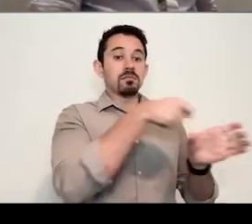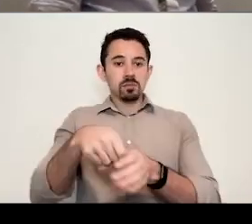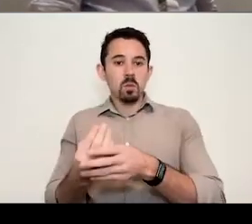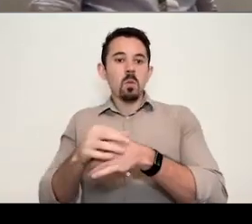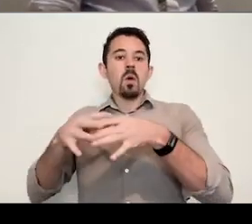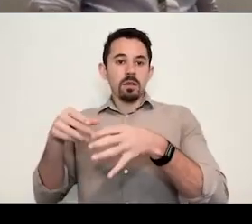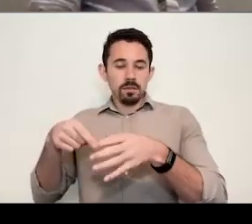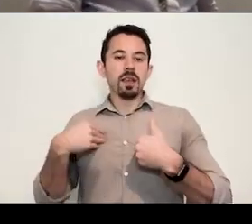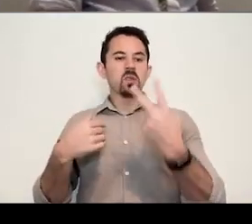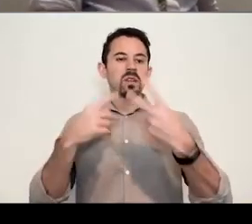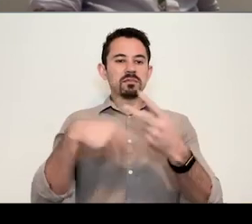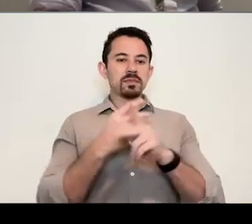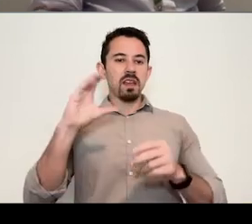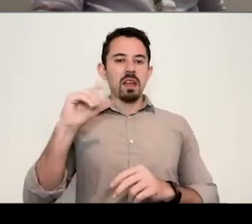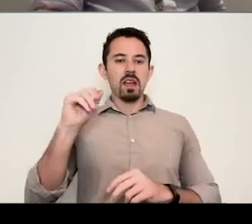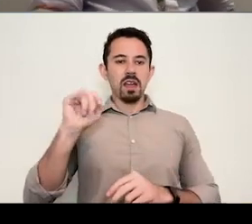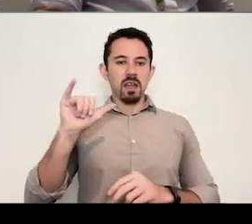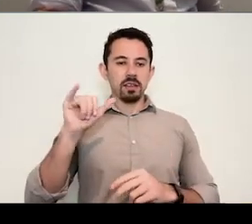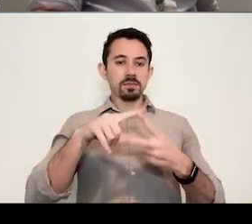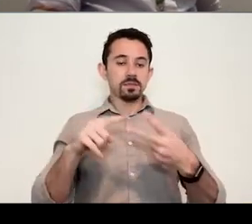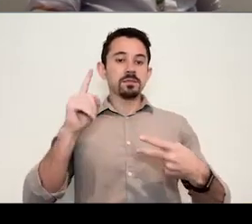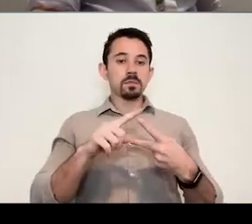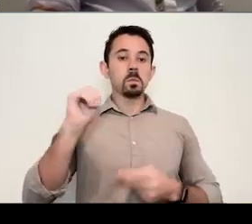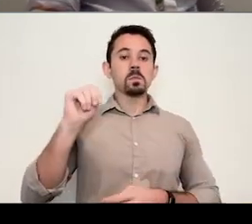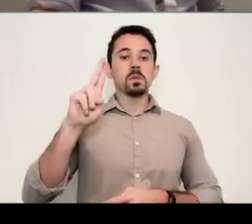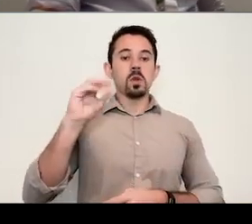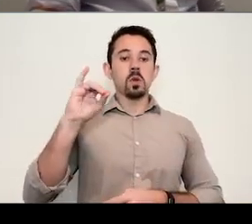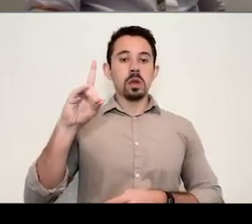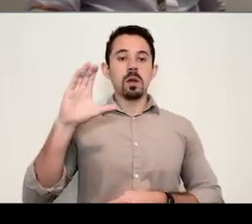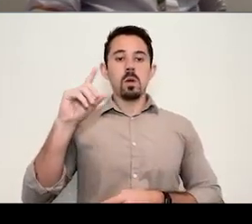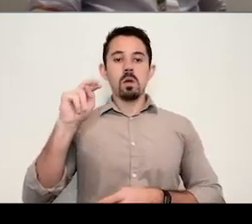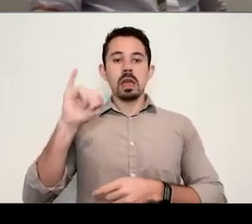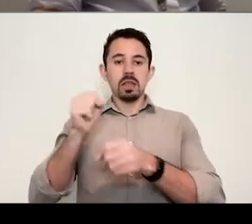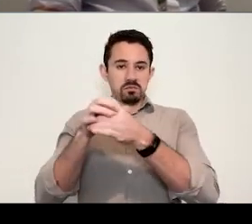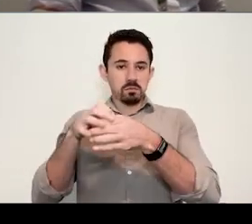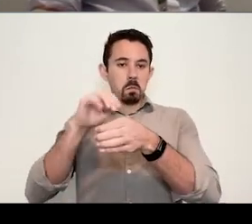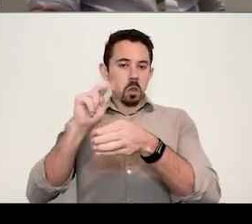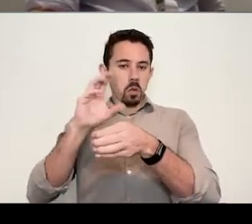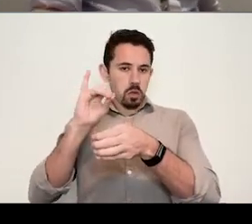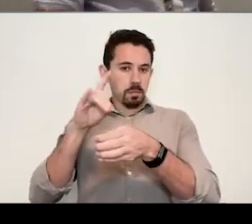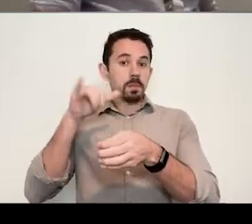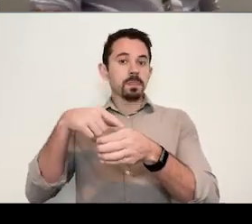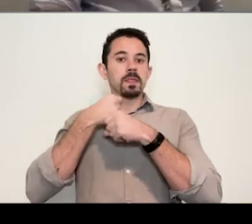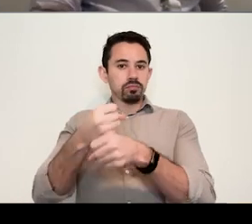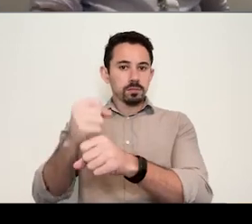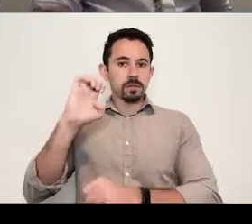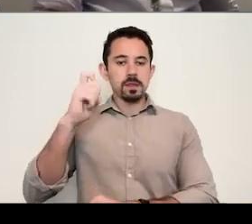colonies producing the exopolysaccharide alginate, and wrinkly colony variants which are producing